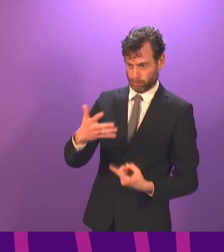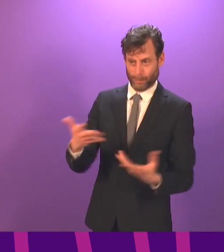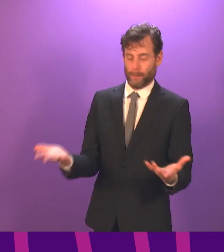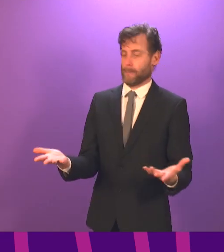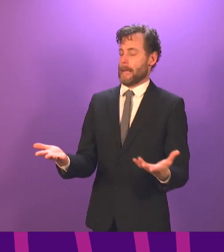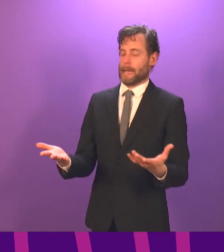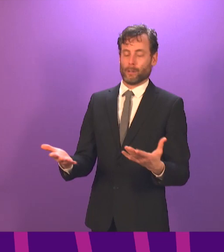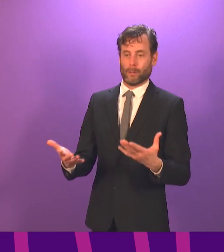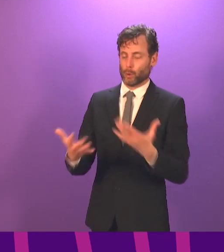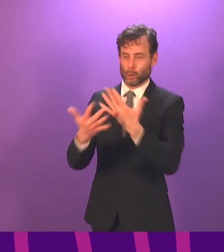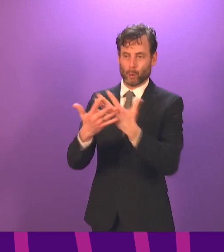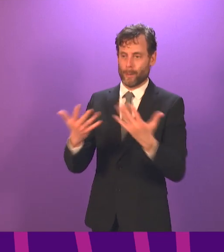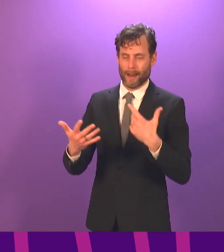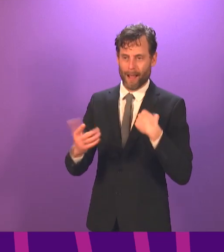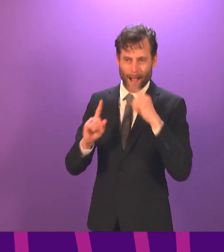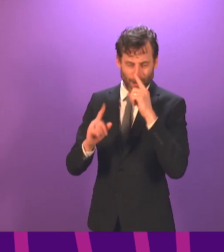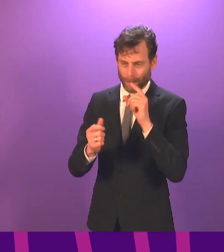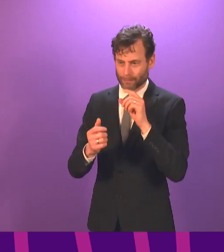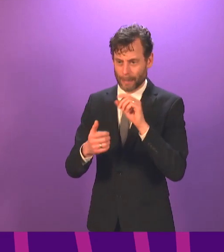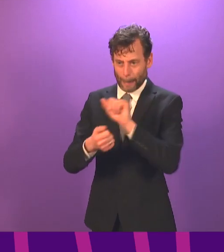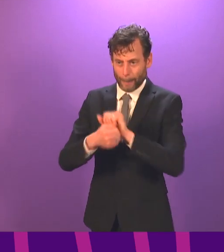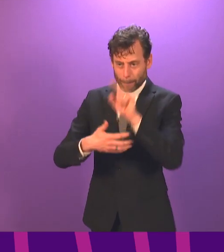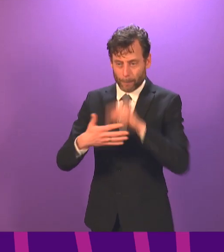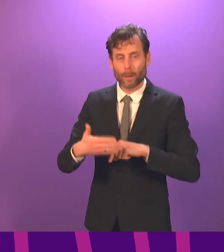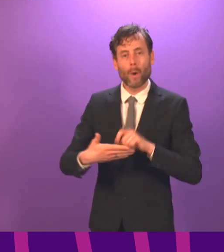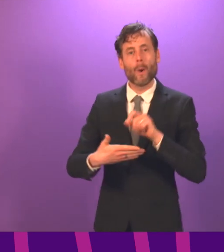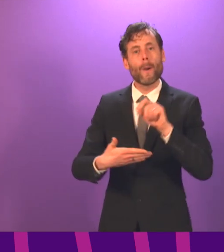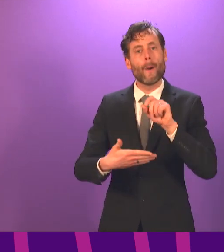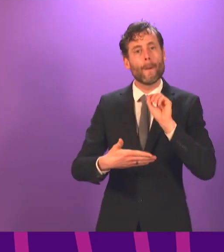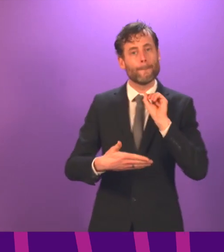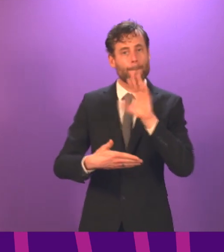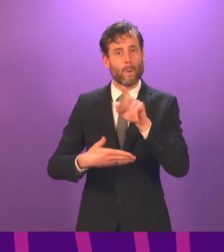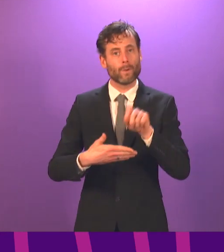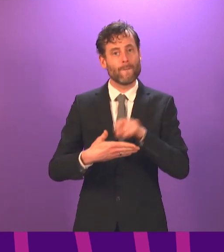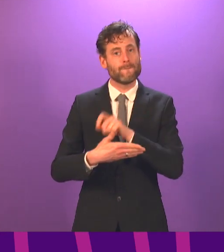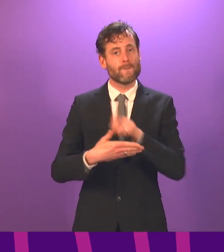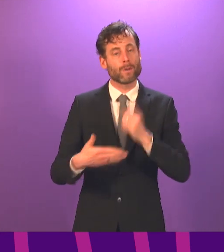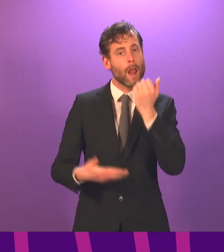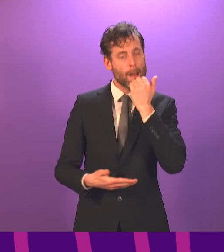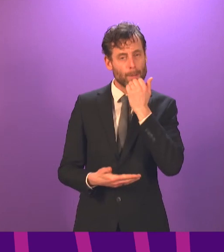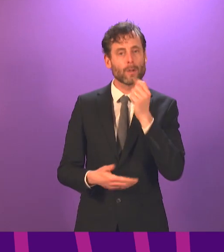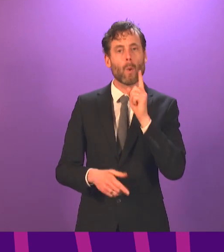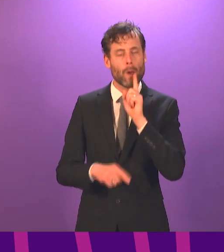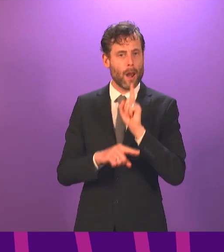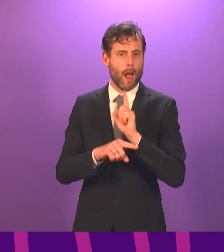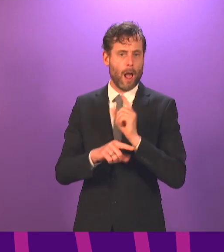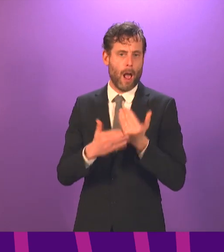We will update the postal vote numbers on a weekly basis from 15 March.